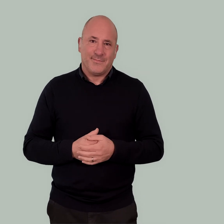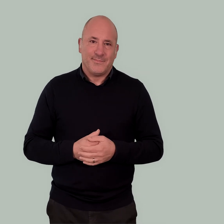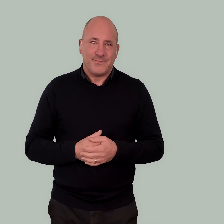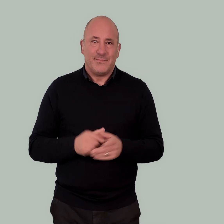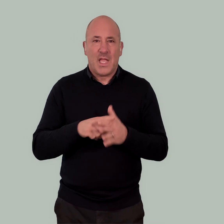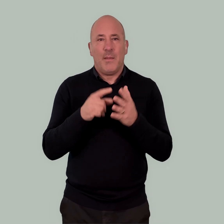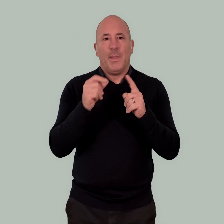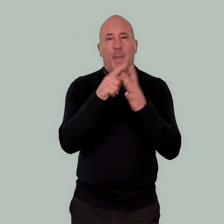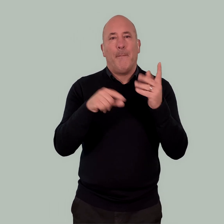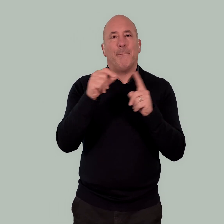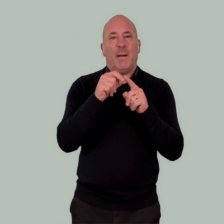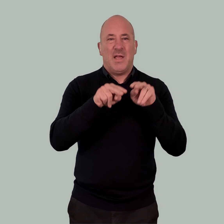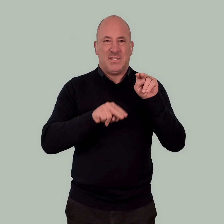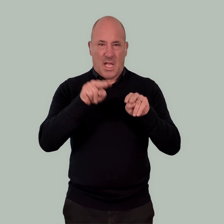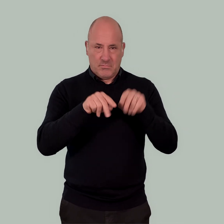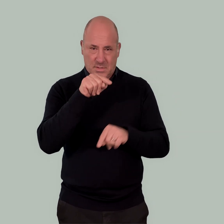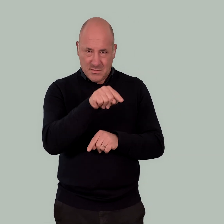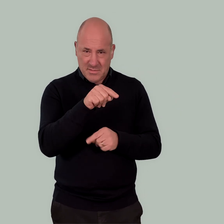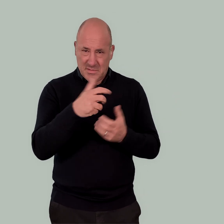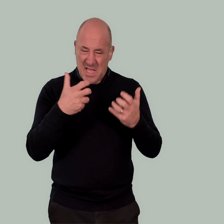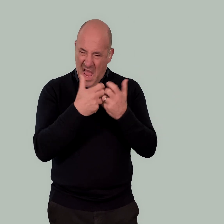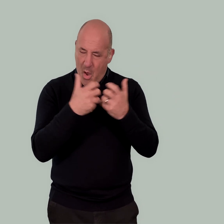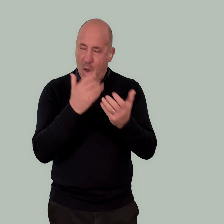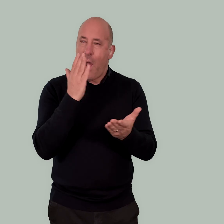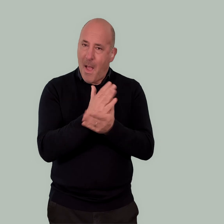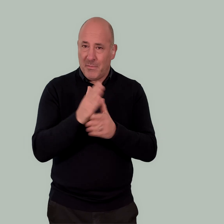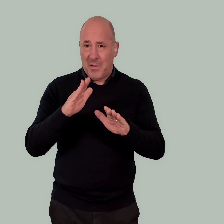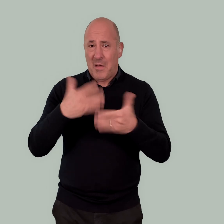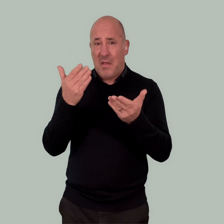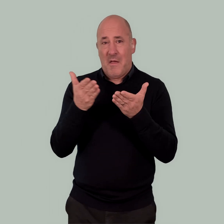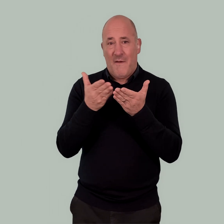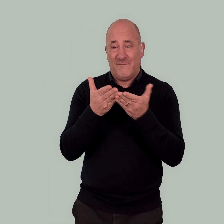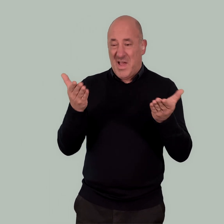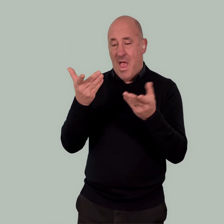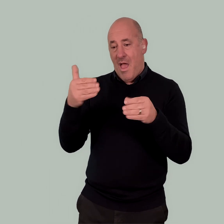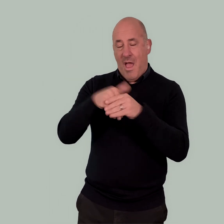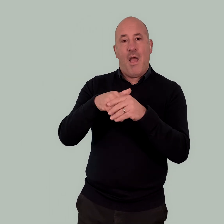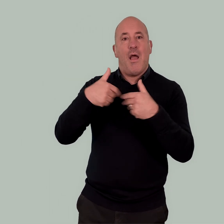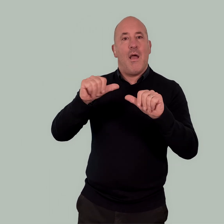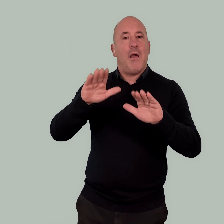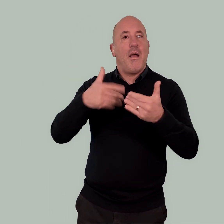How the PIP assessment could provide fair access